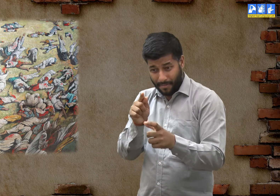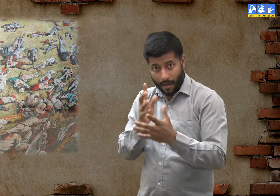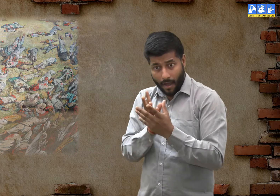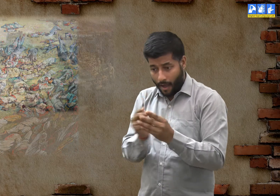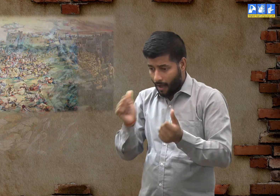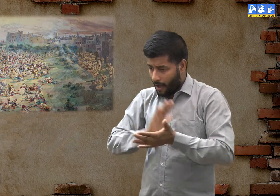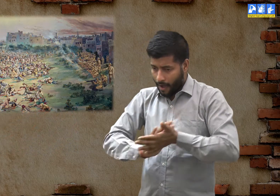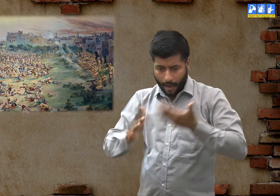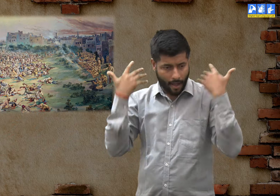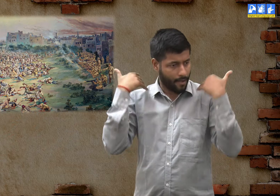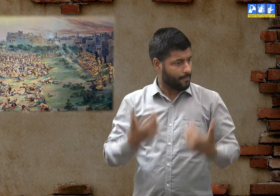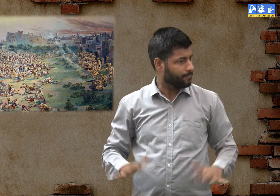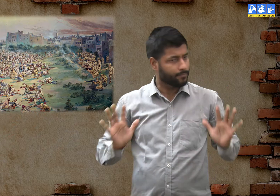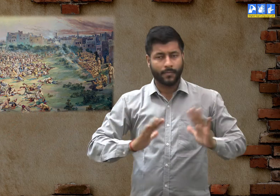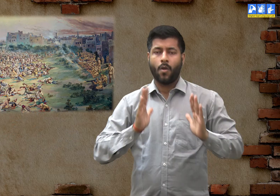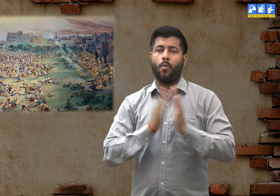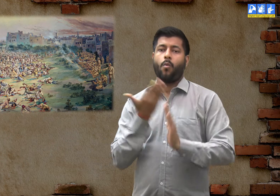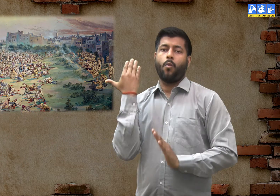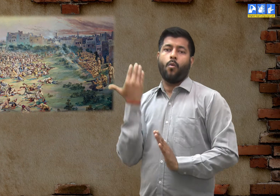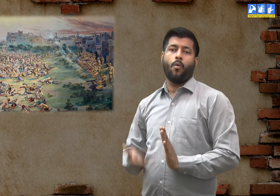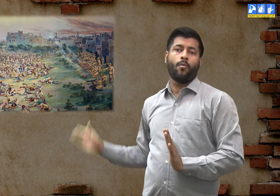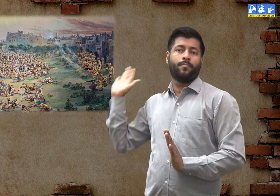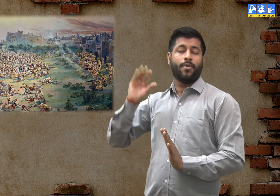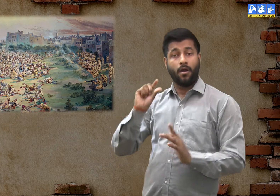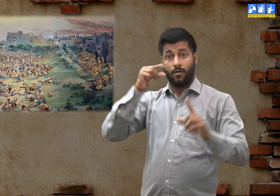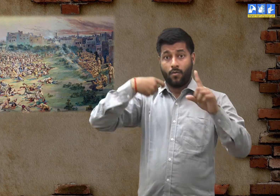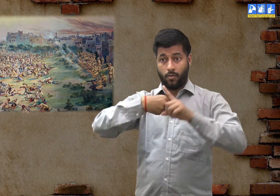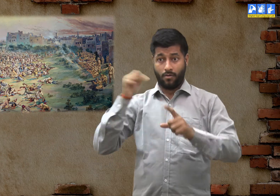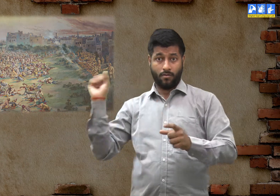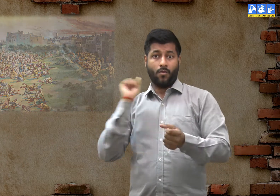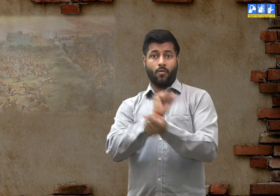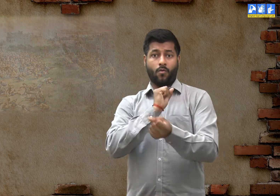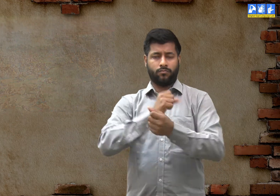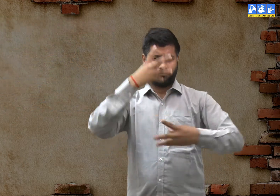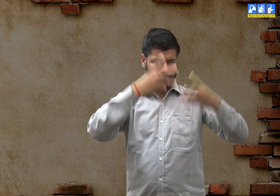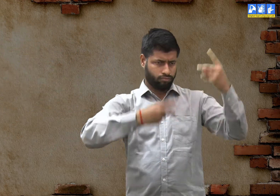The bloodbath ended only after the British troops had exhausted their ammunition.